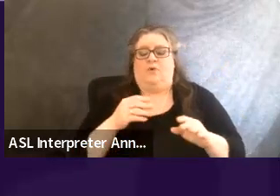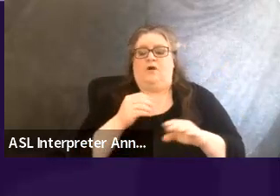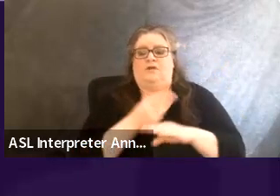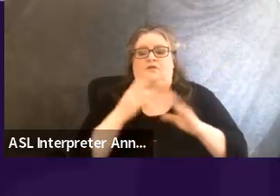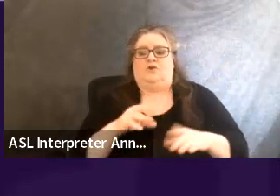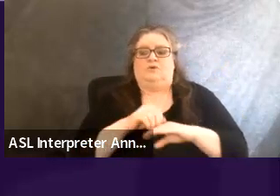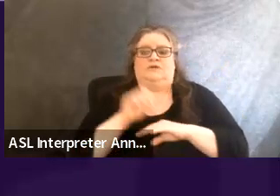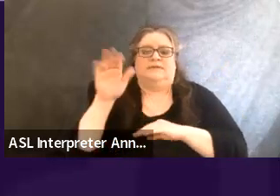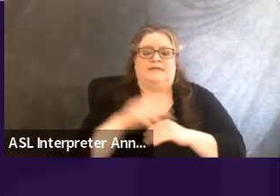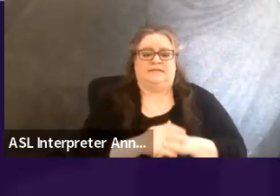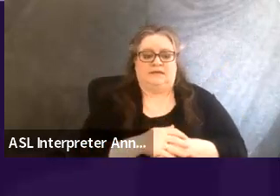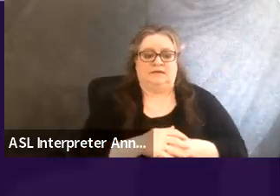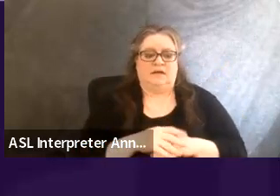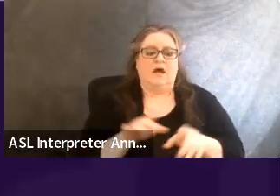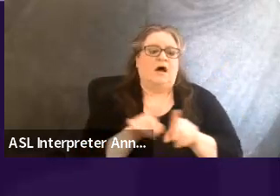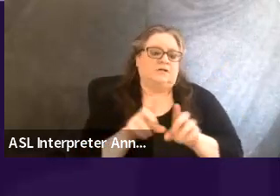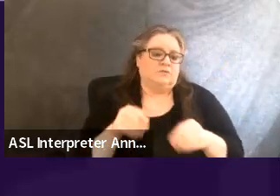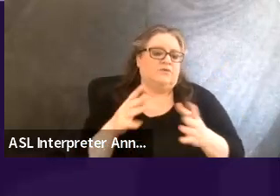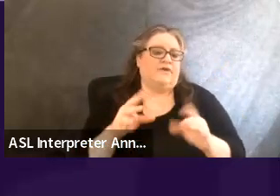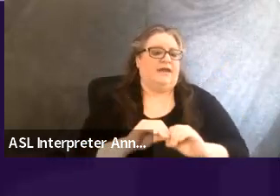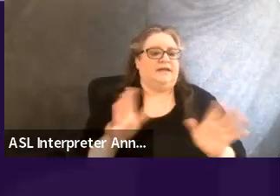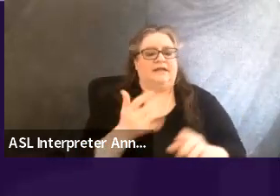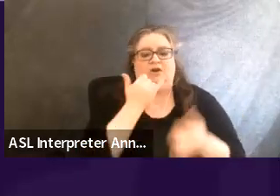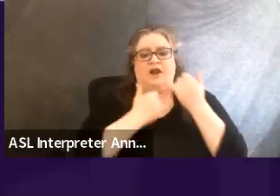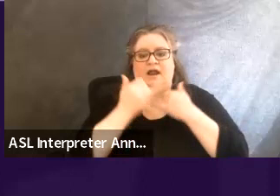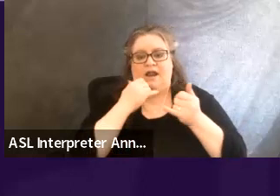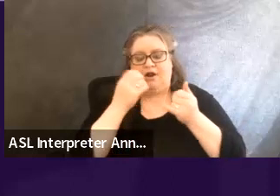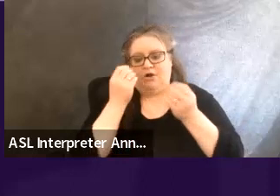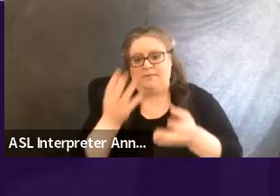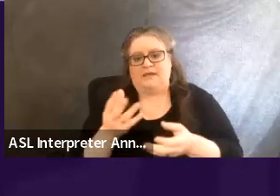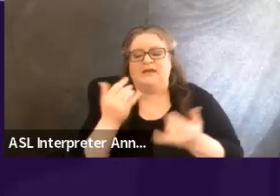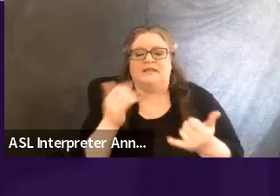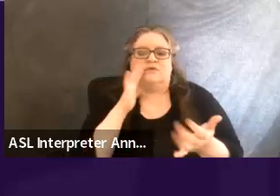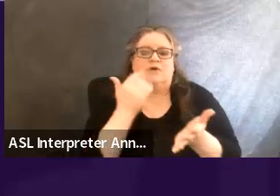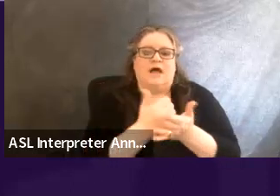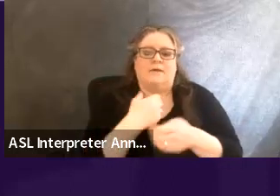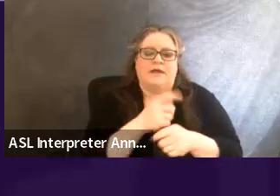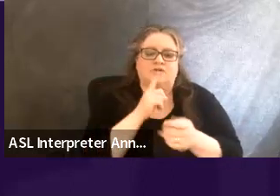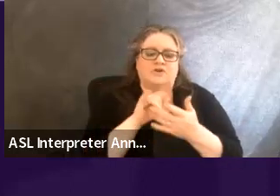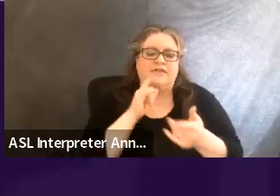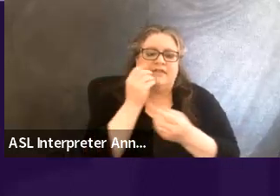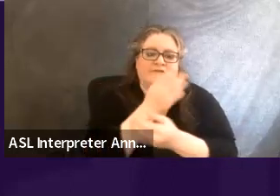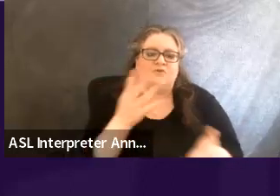Also, provide clear error messages so this helps make sure that the info that they entered